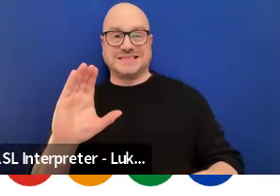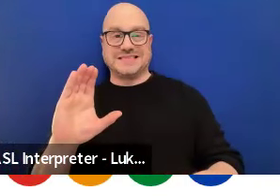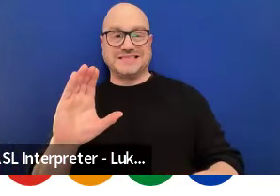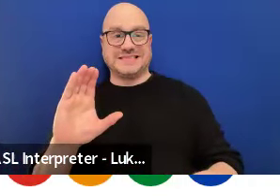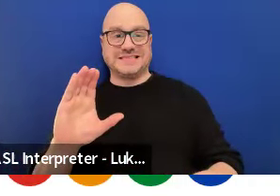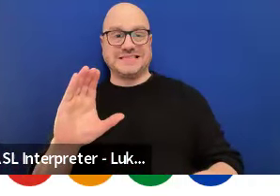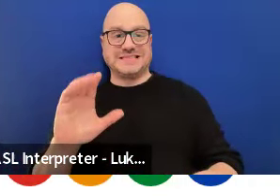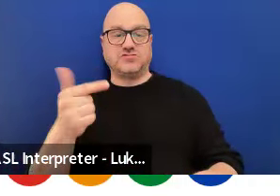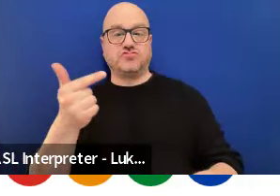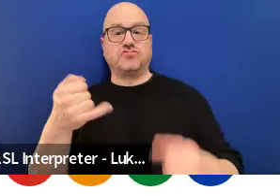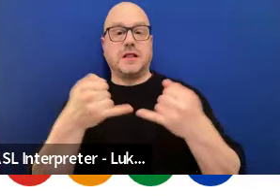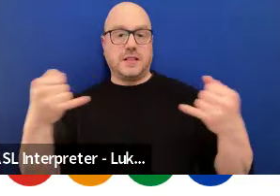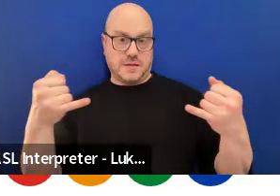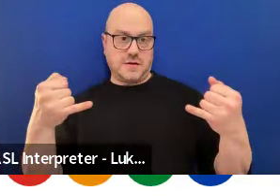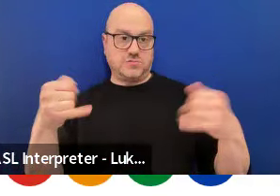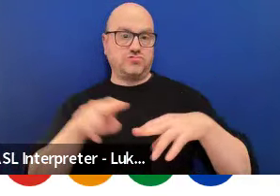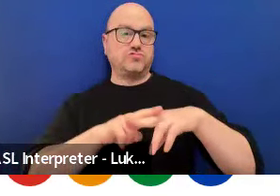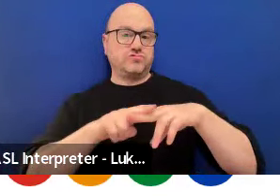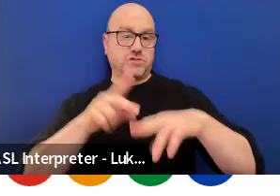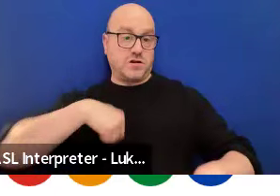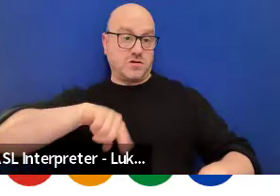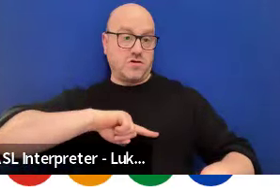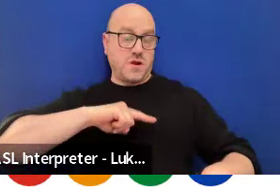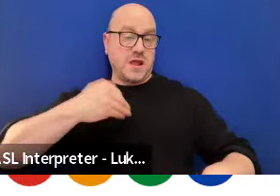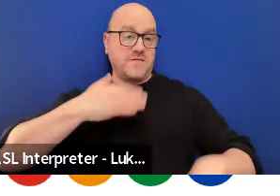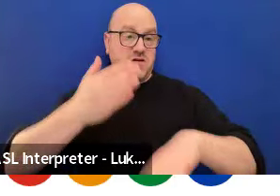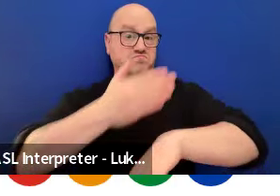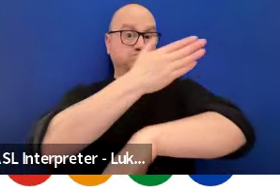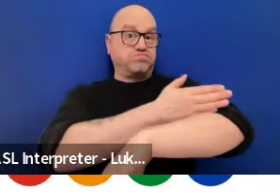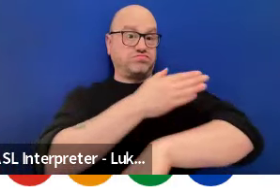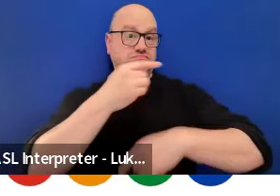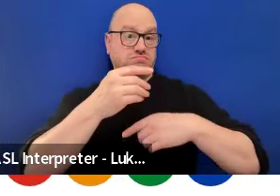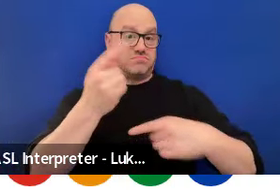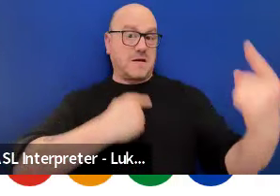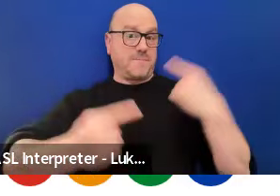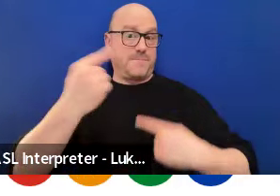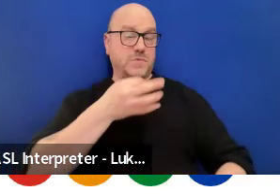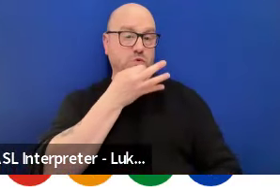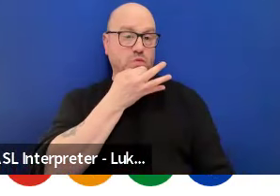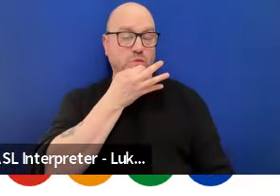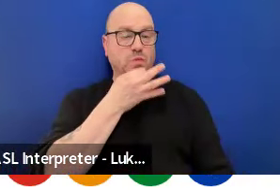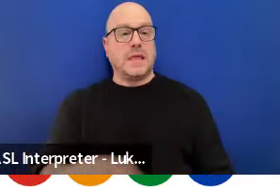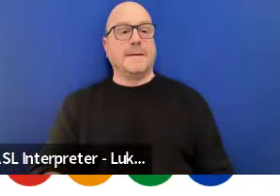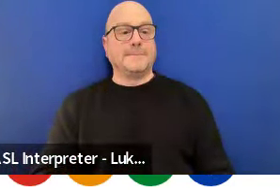ANOTHER WAY TO GET INVOLVED IF YOU ARE A C GREEN BRANCH RIDER,